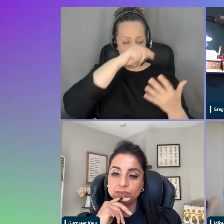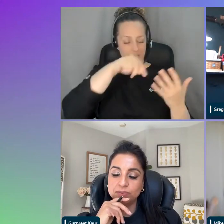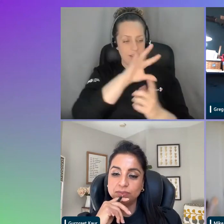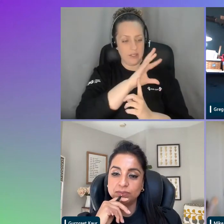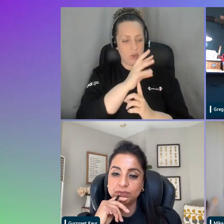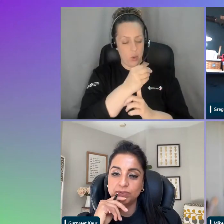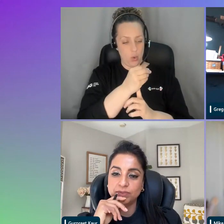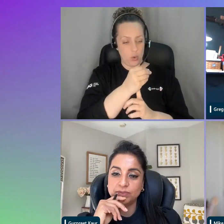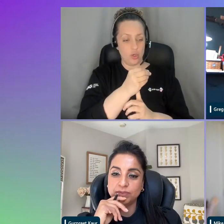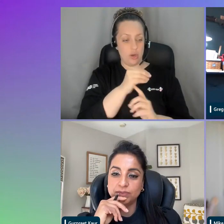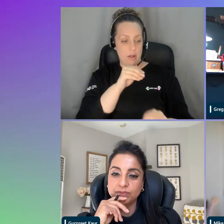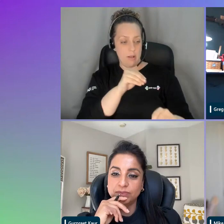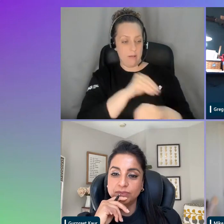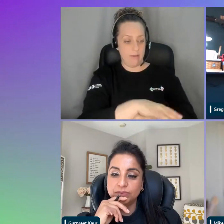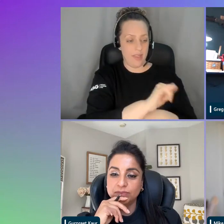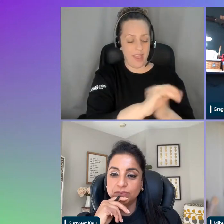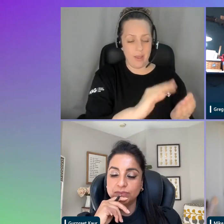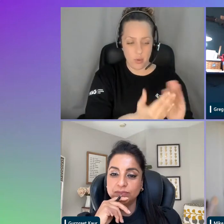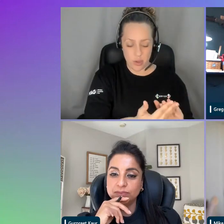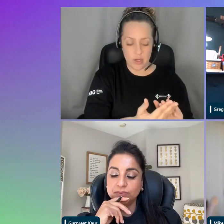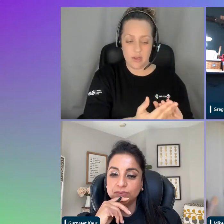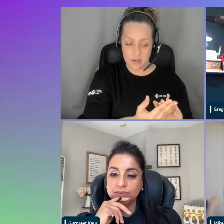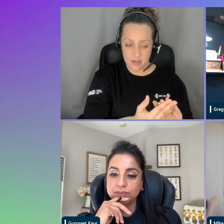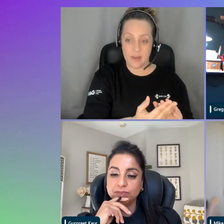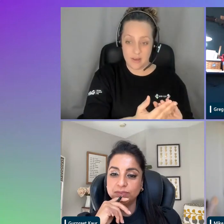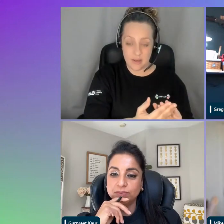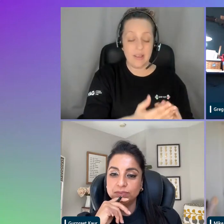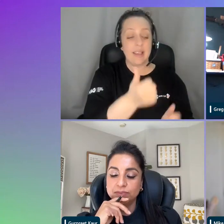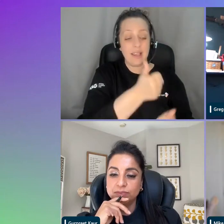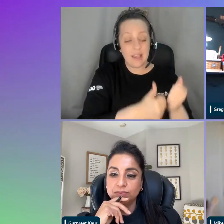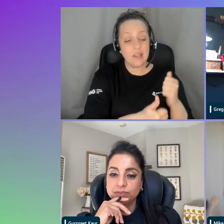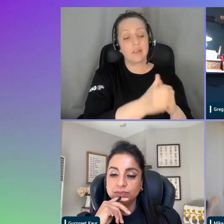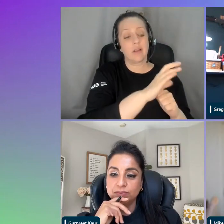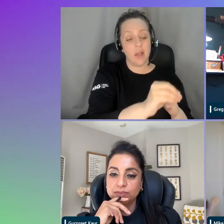that's built into every community, and certainly at companies, you know, uh, like at Apple, it was always about